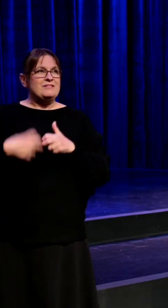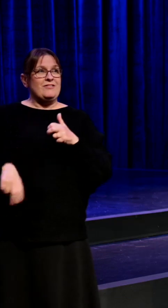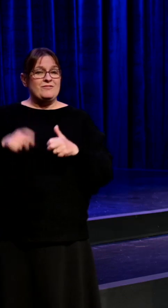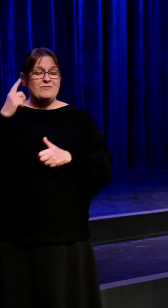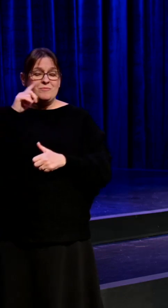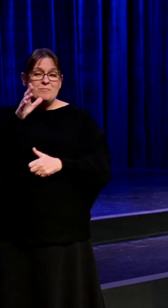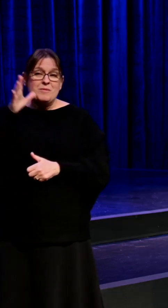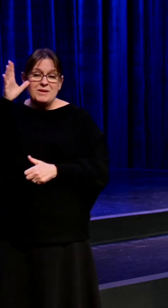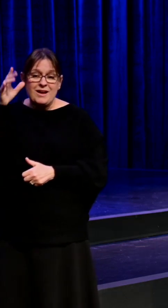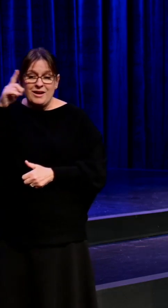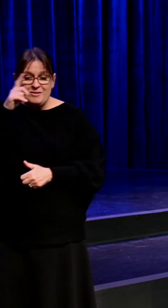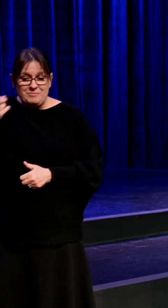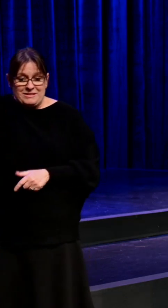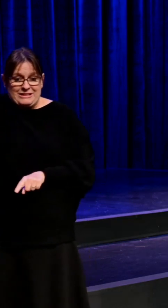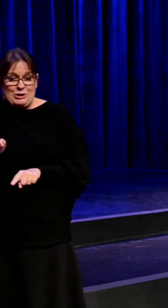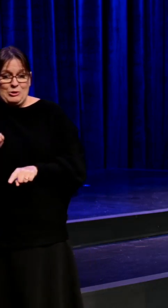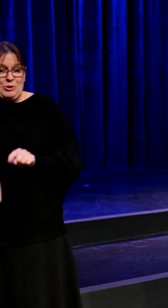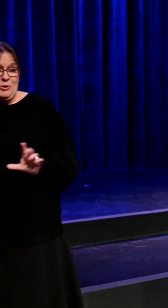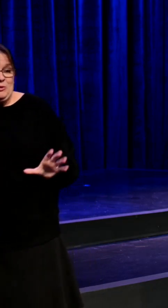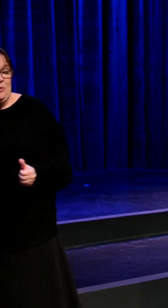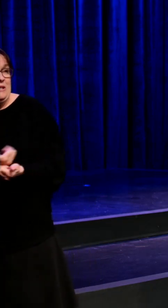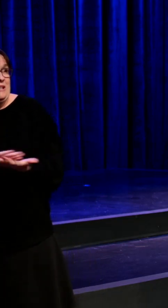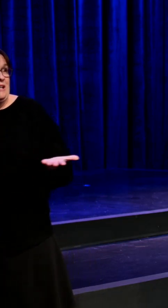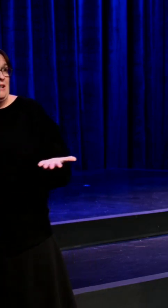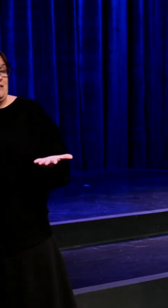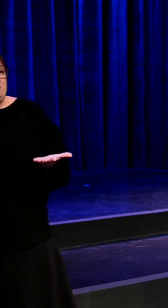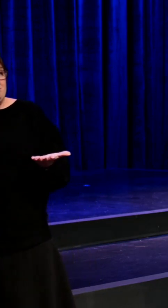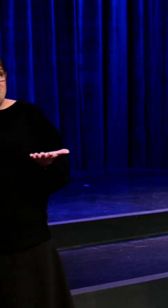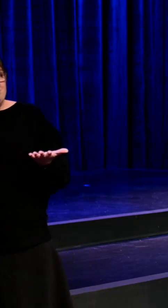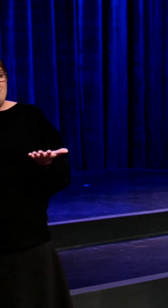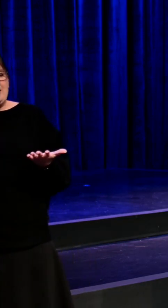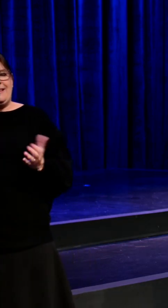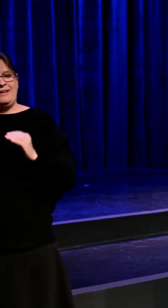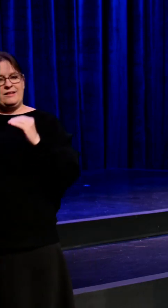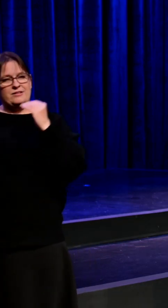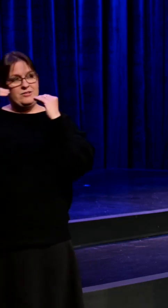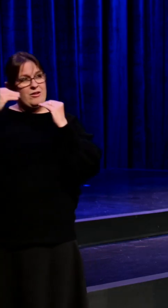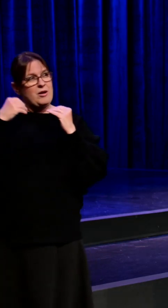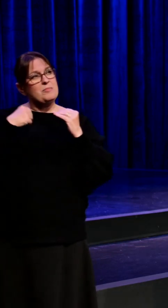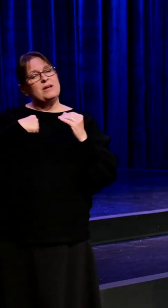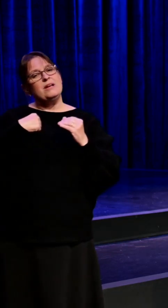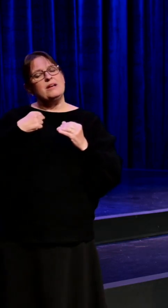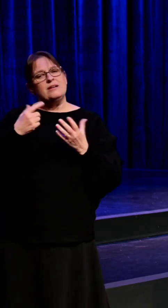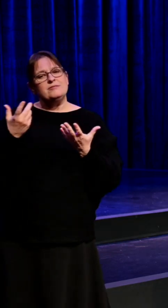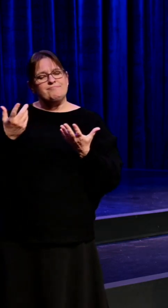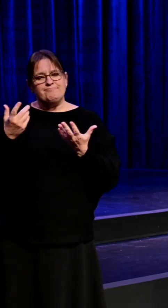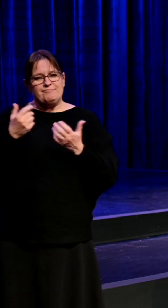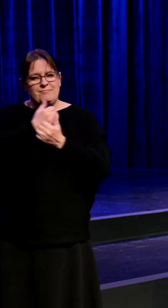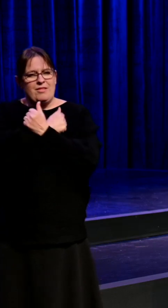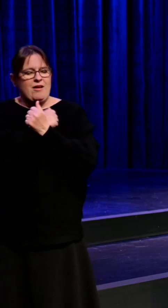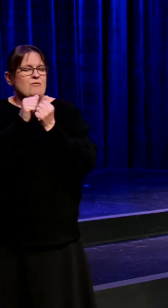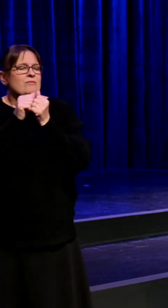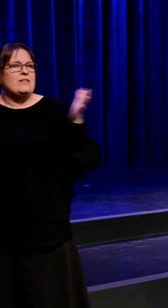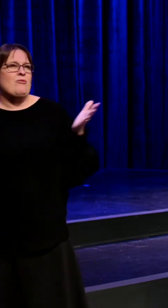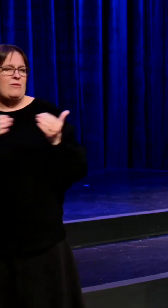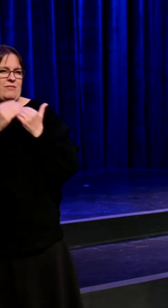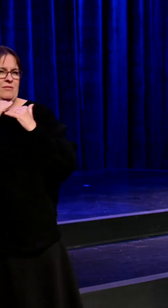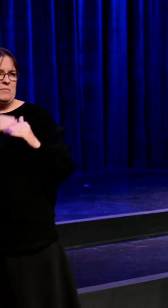they were helpless in this situation. They taught me what unconditional love and support looks like.